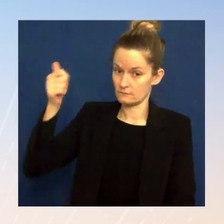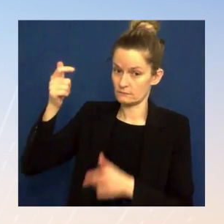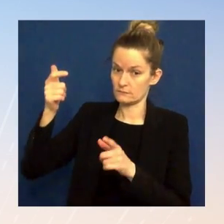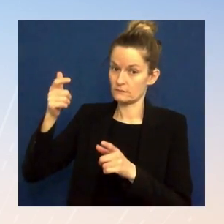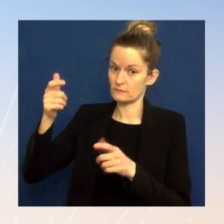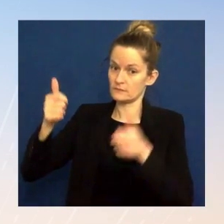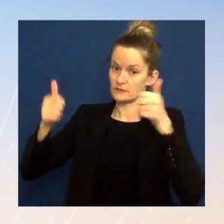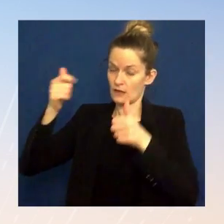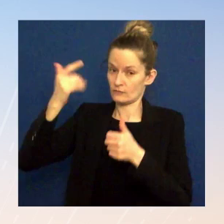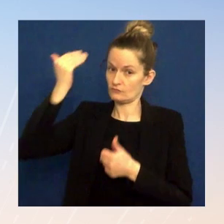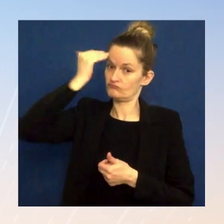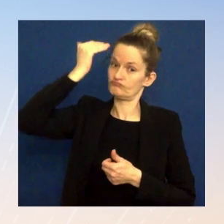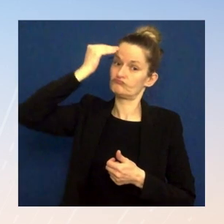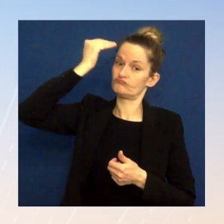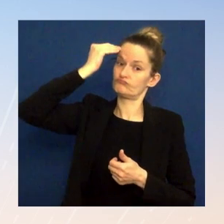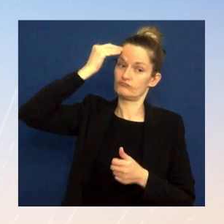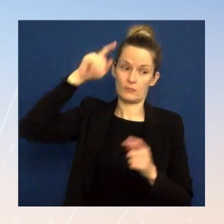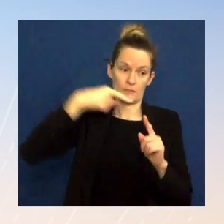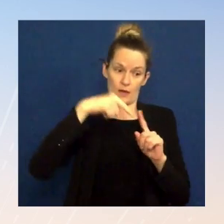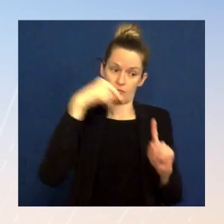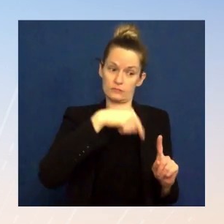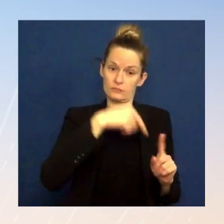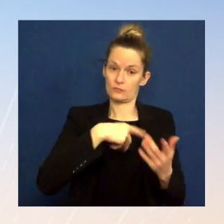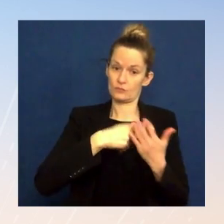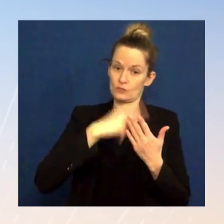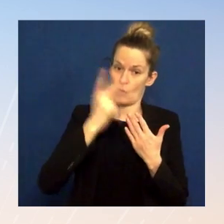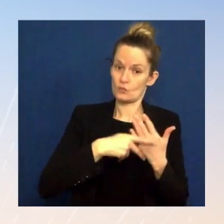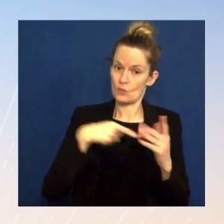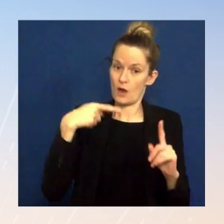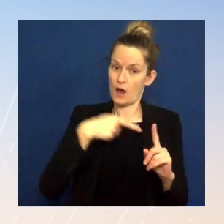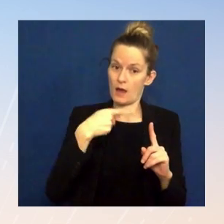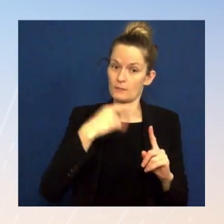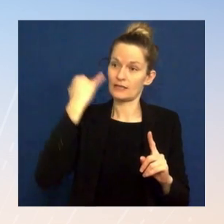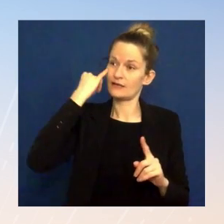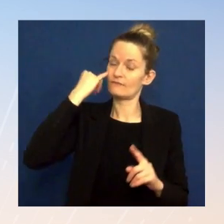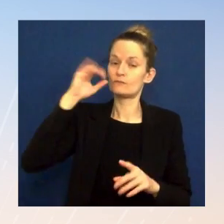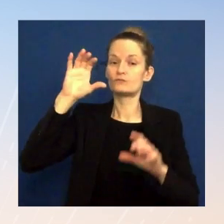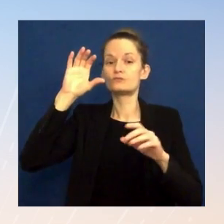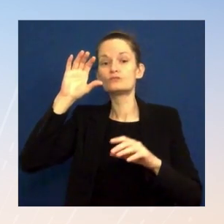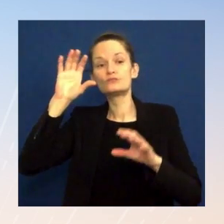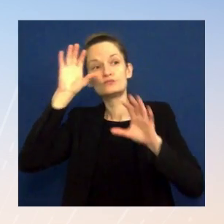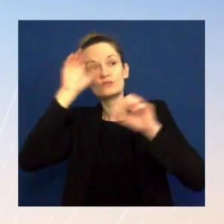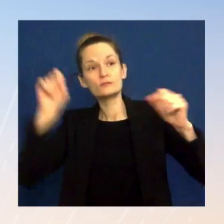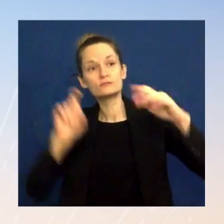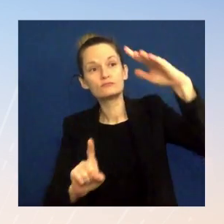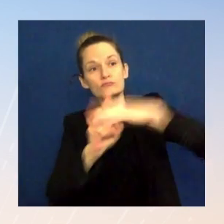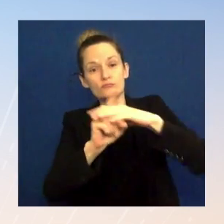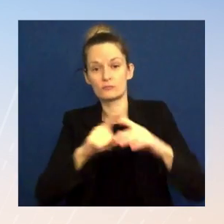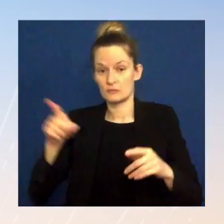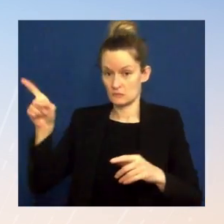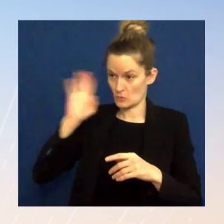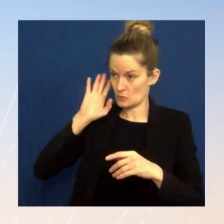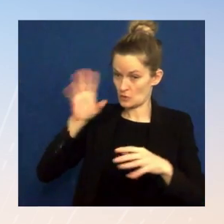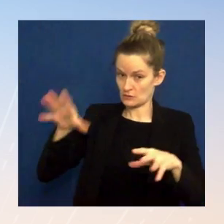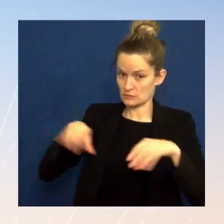if he showed up with the U.S. having done this? Ms. Psaki: Not that I'm aware of -- that are looking for a vote in order to move forward. No.